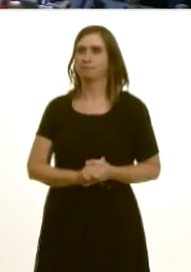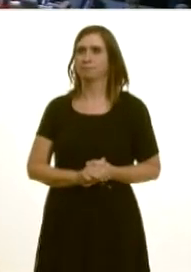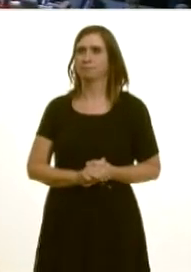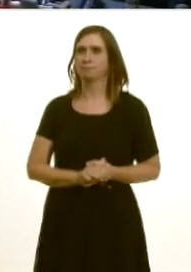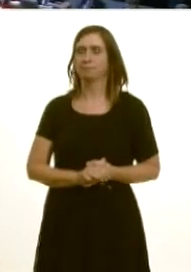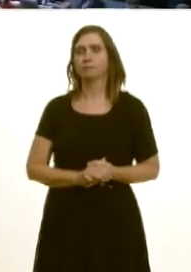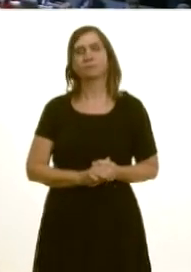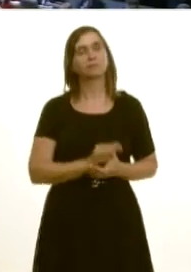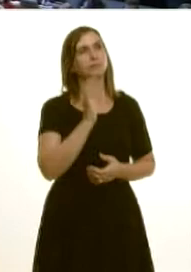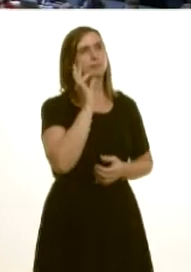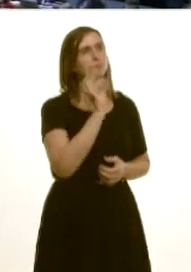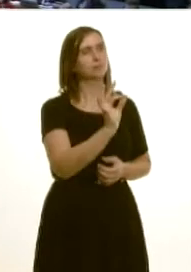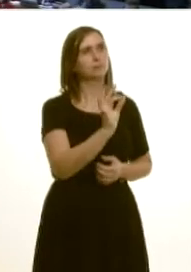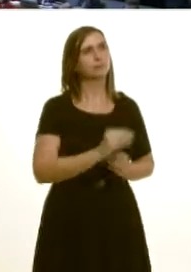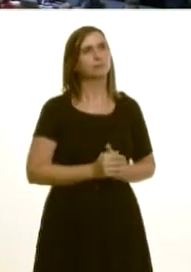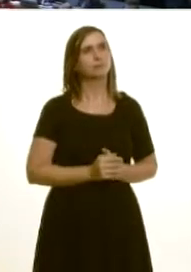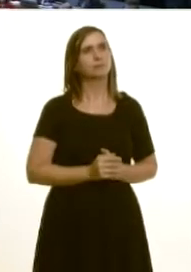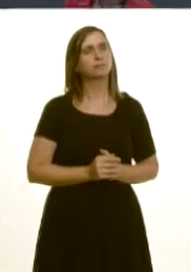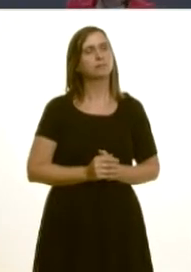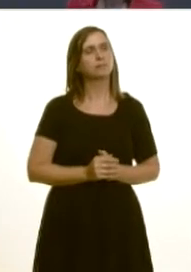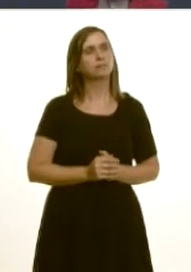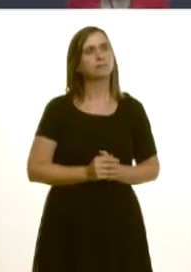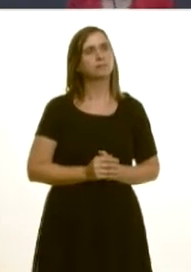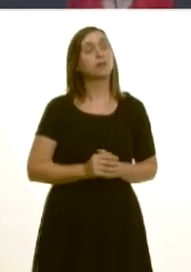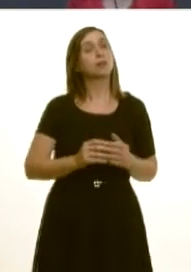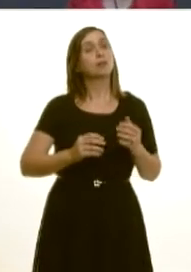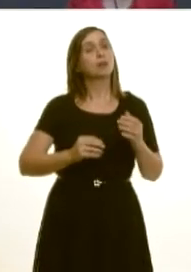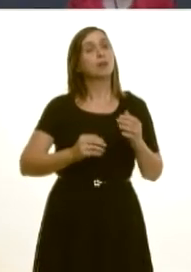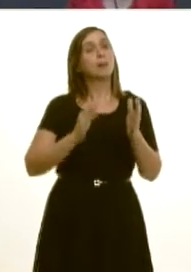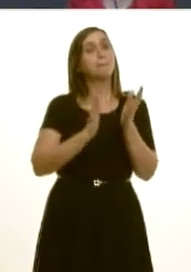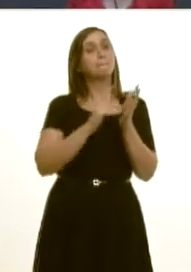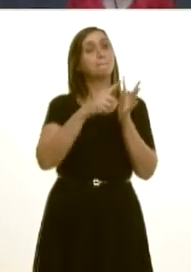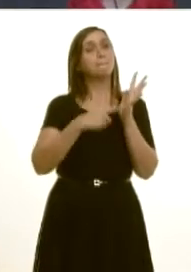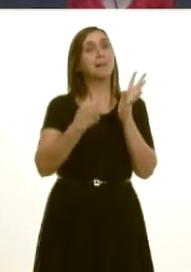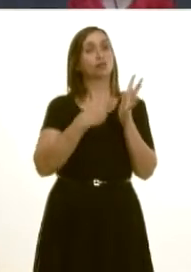and years. Jenny Rathbone: 3. Pa gynnydd sy'n cael ei wneud i ddatblygu'r Metro ar gyfer de-ddwyrain Cymru? OAQ(4)1880(FM)